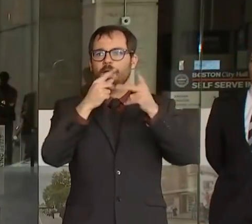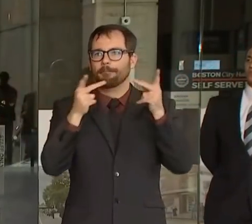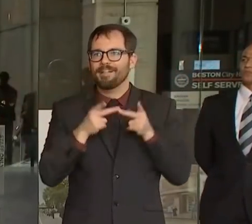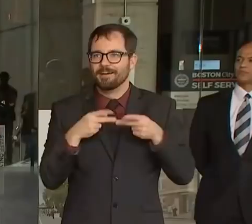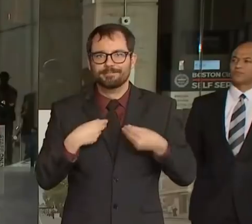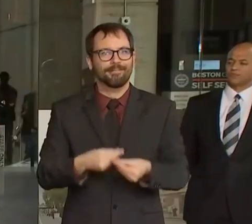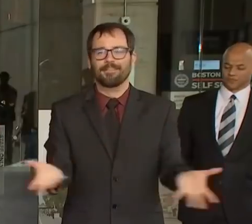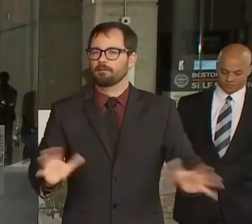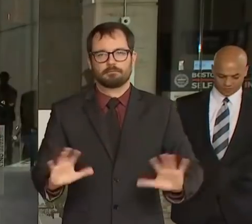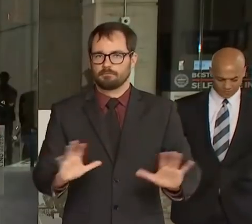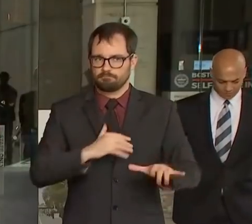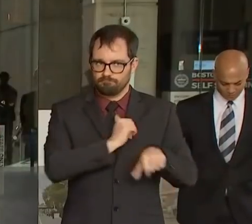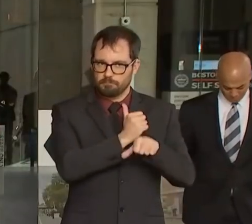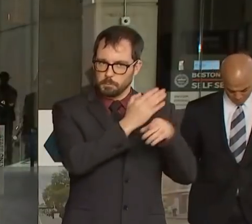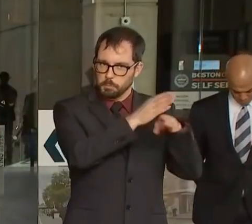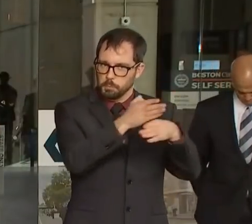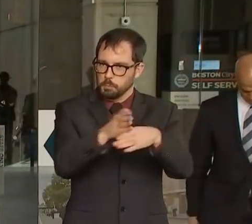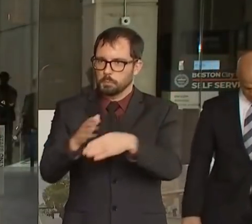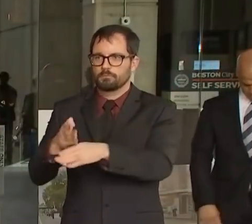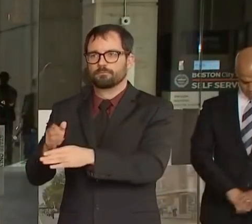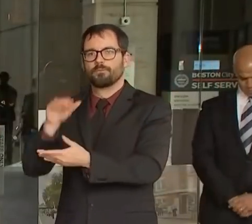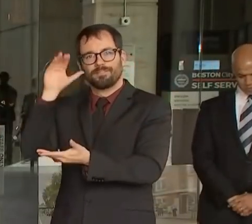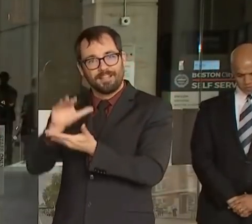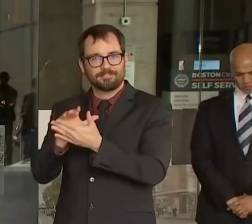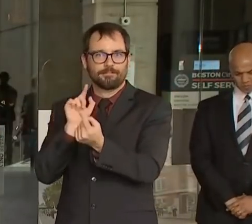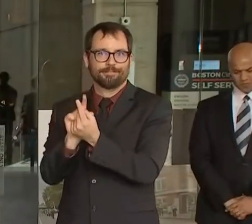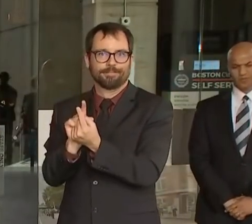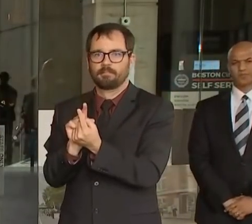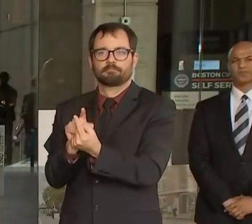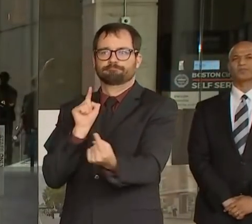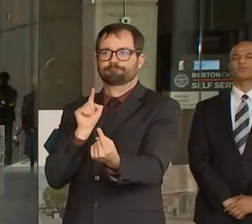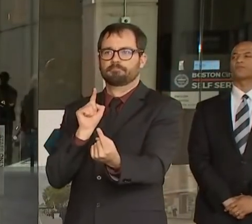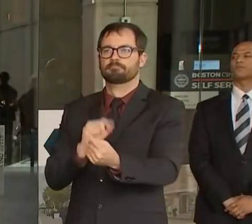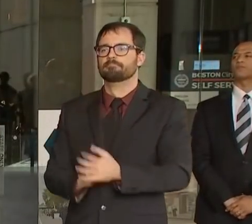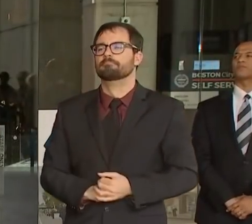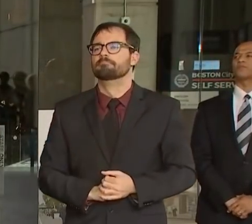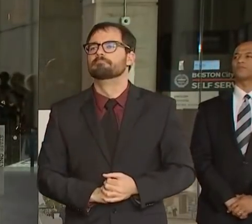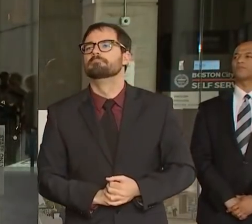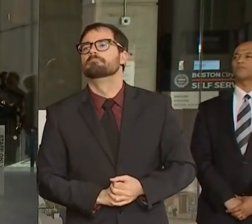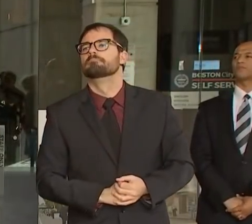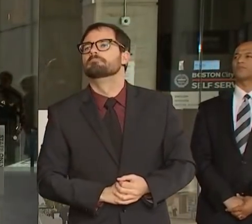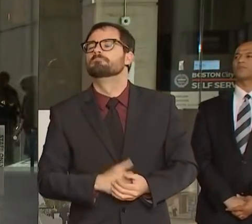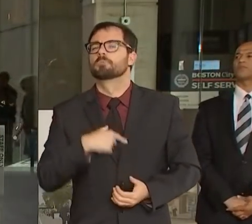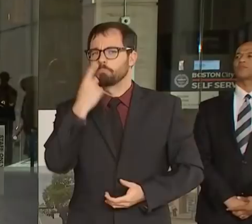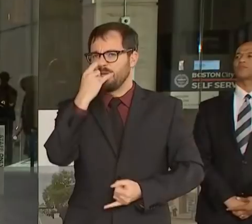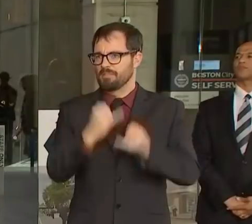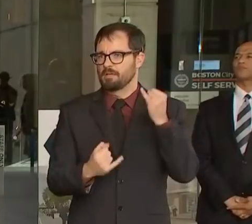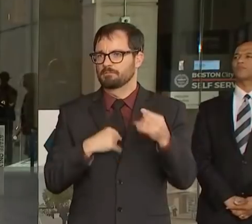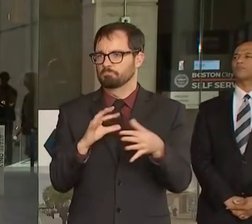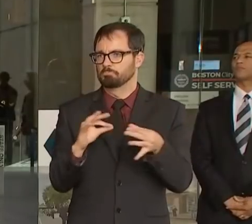OF THE CITY. WE ARE LIMITING THE NUMBER OF PEOPLE IN THOSE PARTICULAR AREAS, TO GET THE INFORMATION OUT. LASTLY, I WANT YOU TO CONTINUE